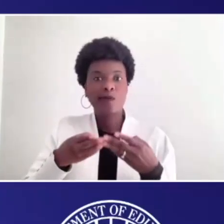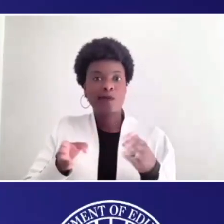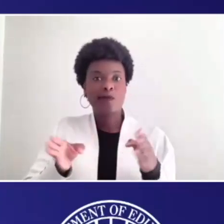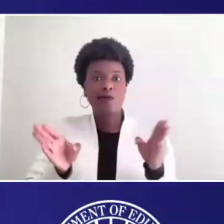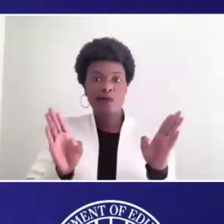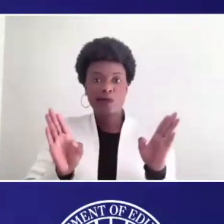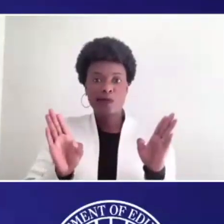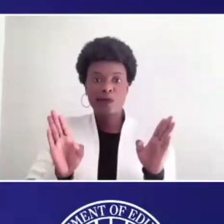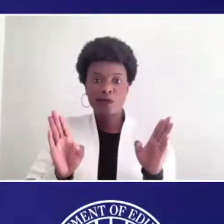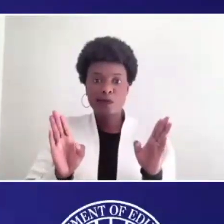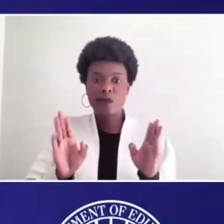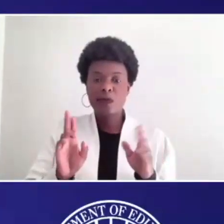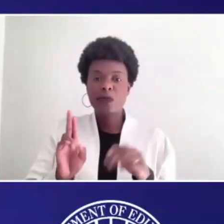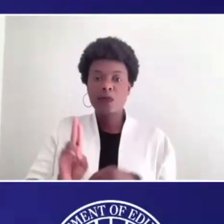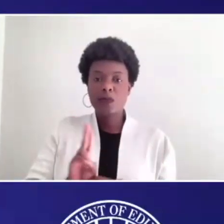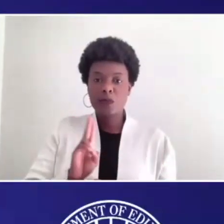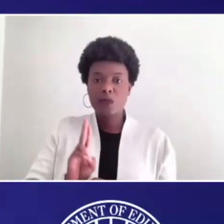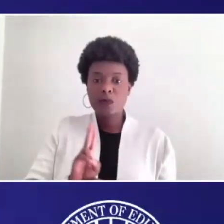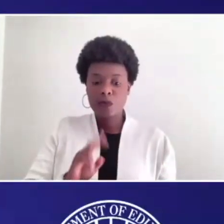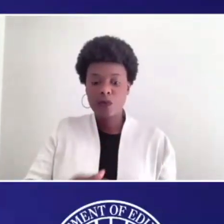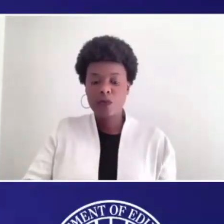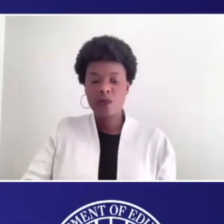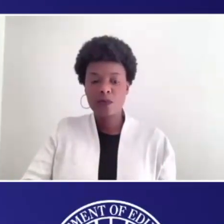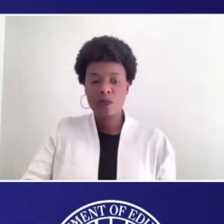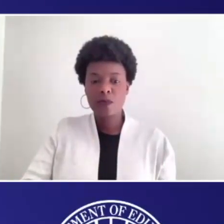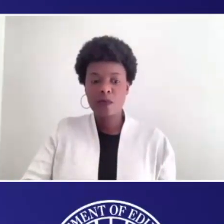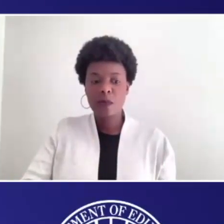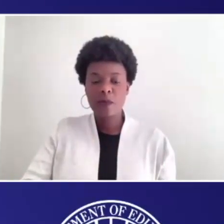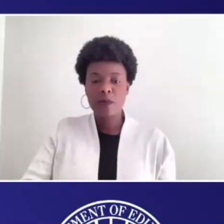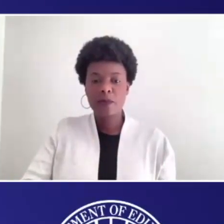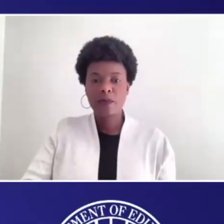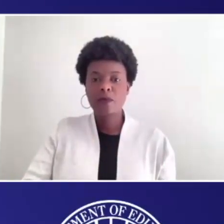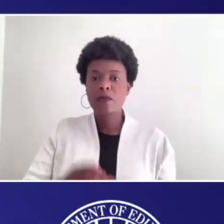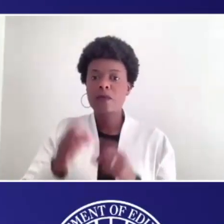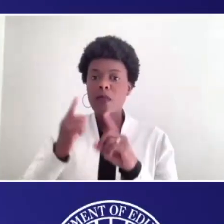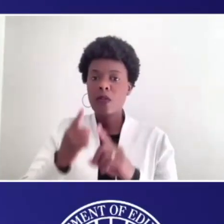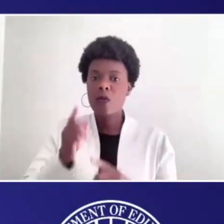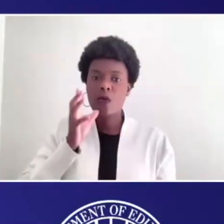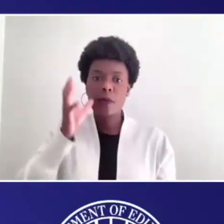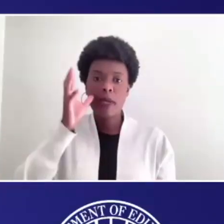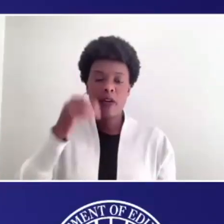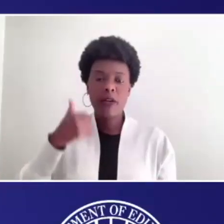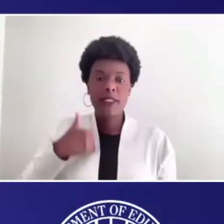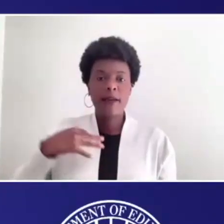that we could to allow parents to have that, that benefit because we think the